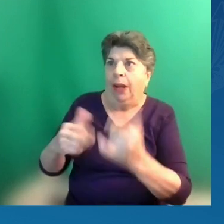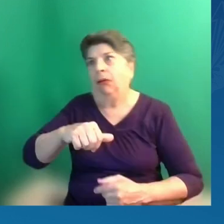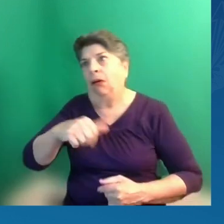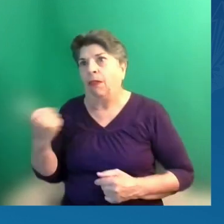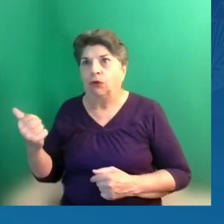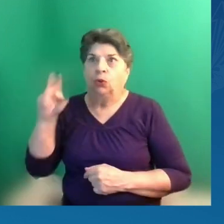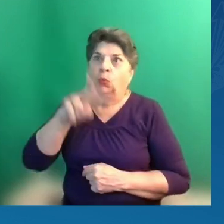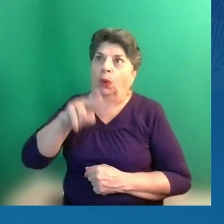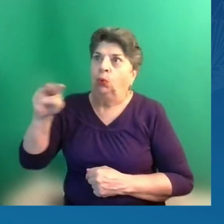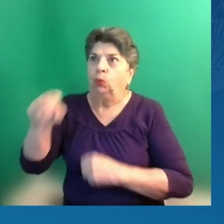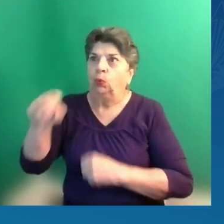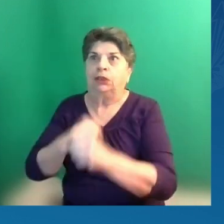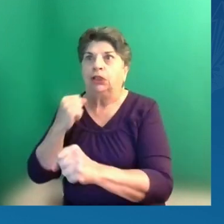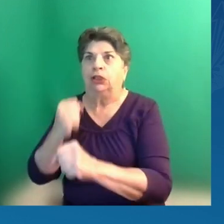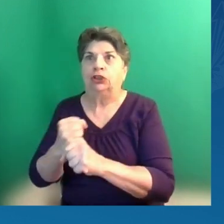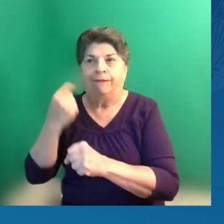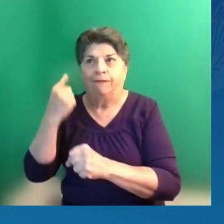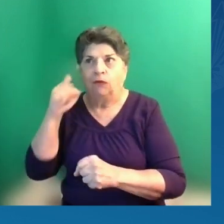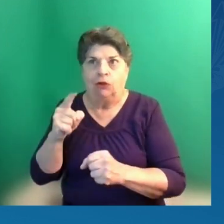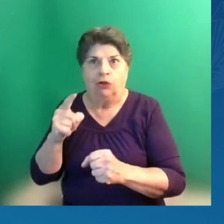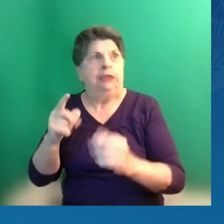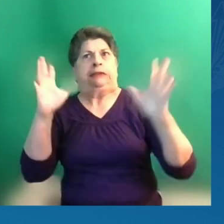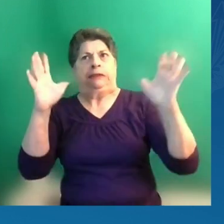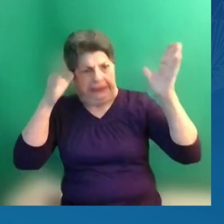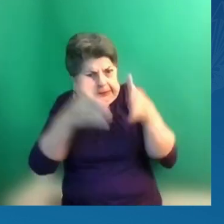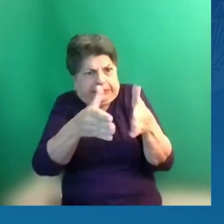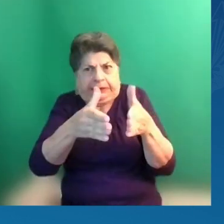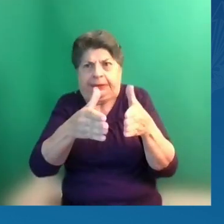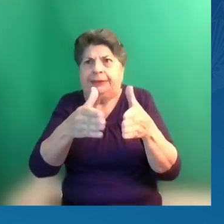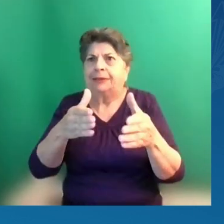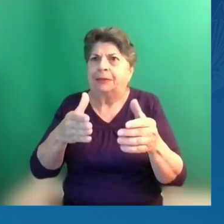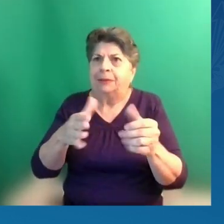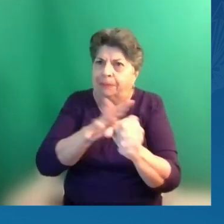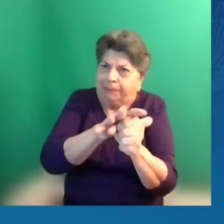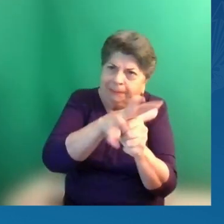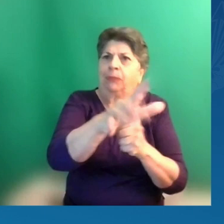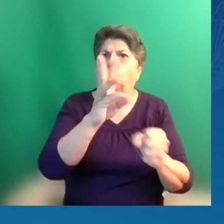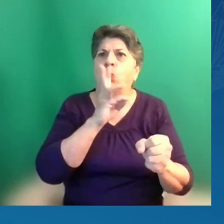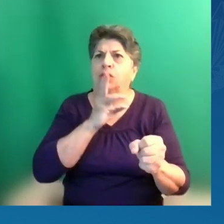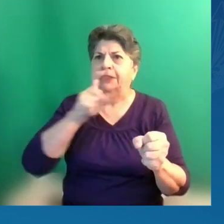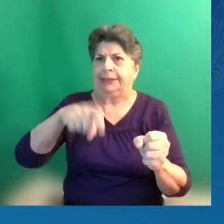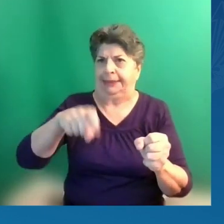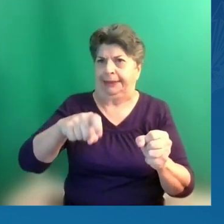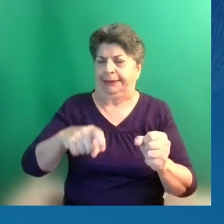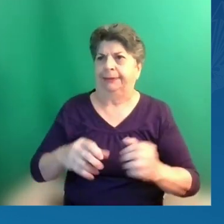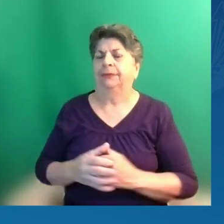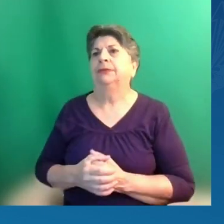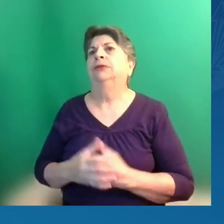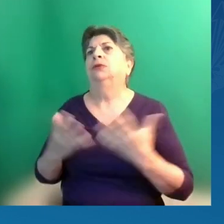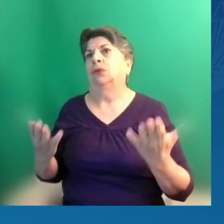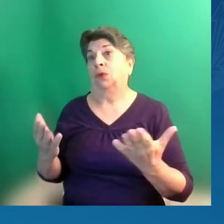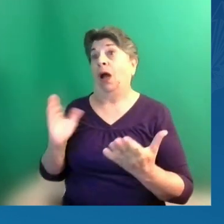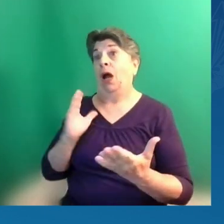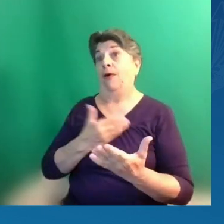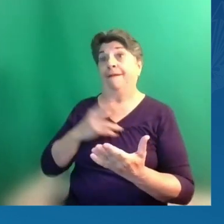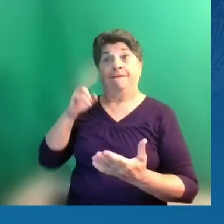Now is the time to address global water insecurity and expand access to proper sanitation and high.